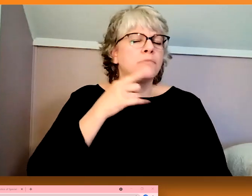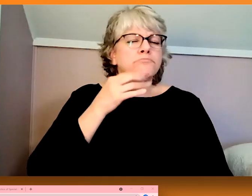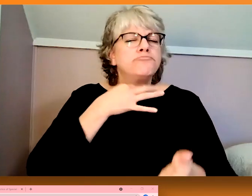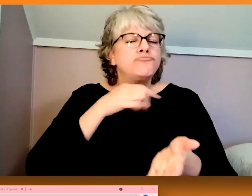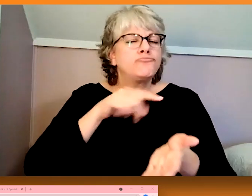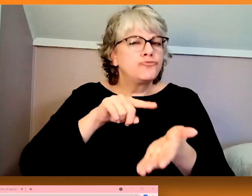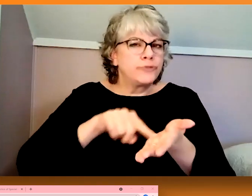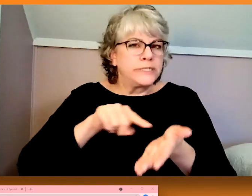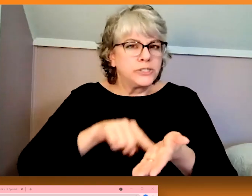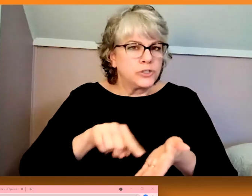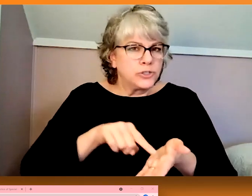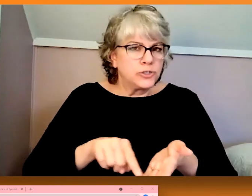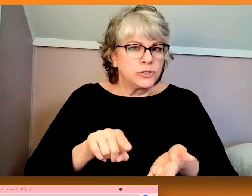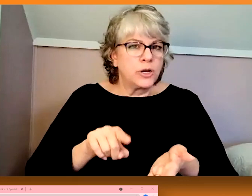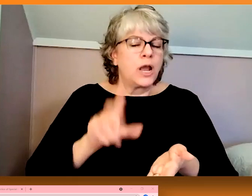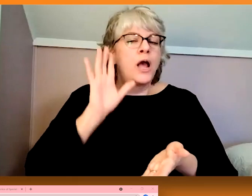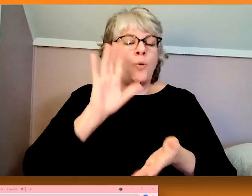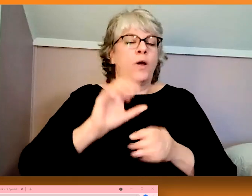that information in the e-mail that goes out to participants.